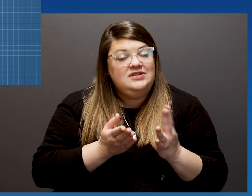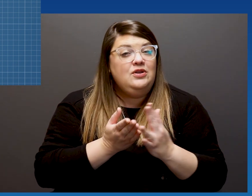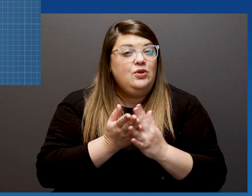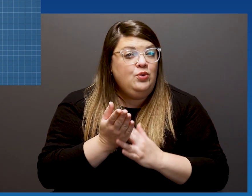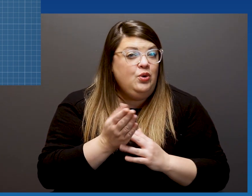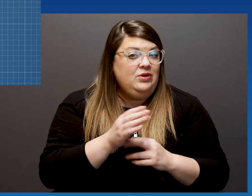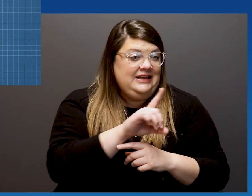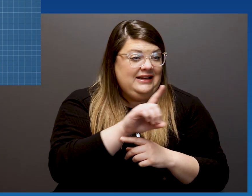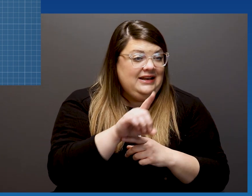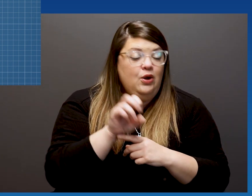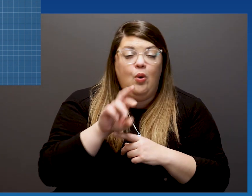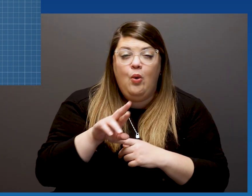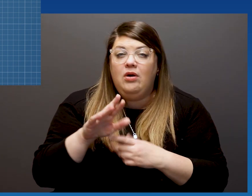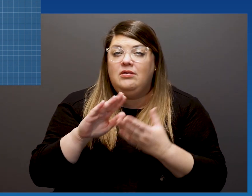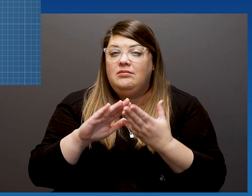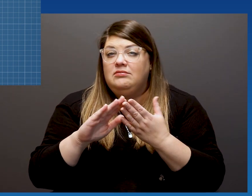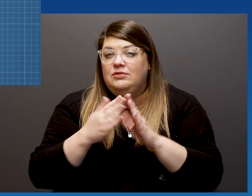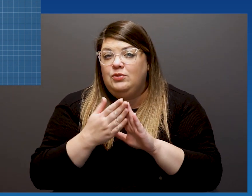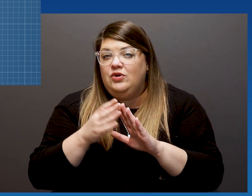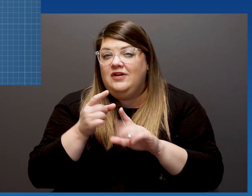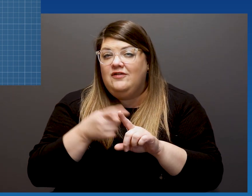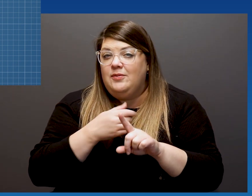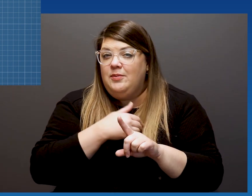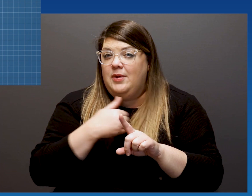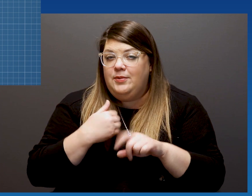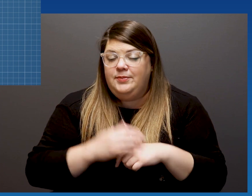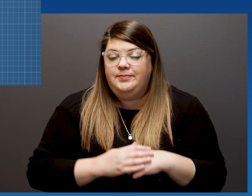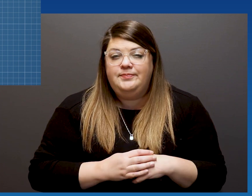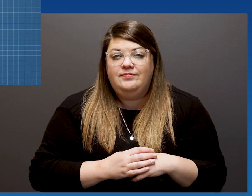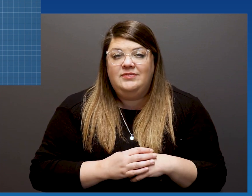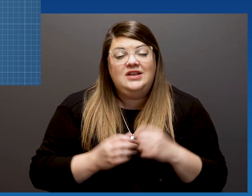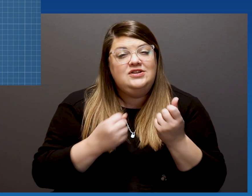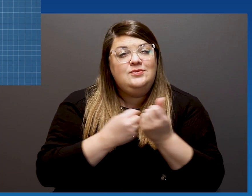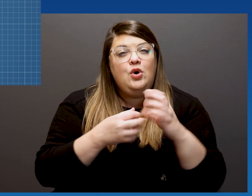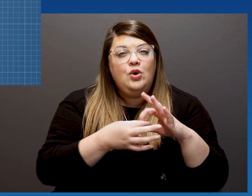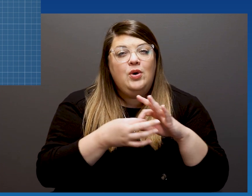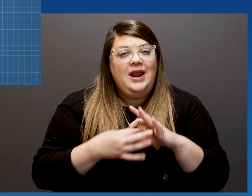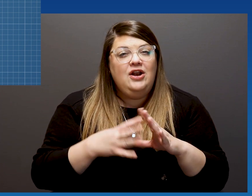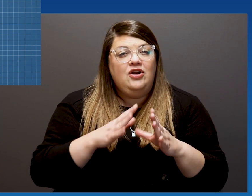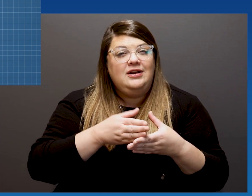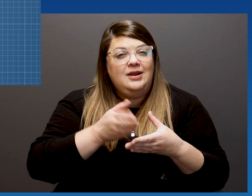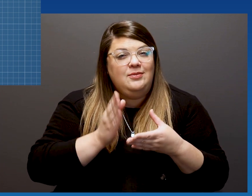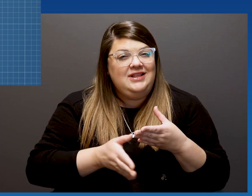and/or the member's community. The support coordinator completes the planning document.